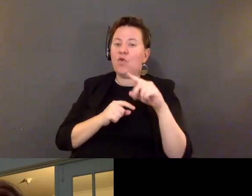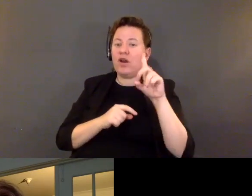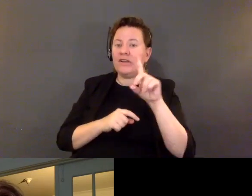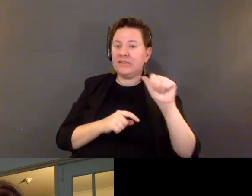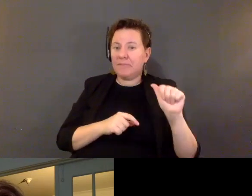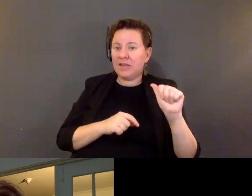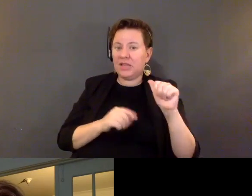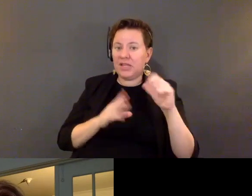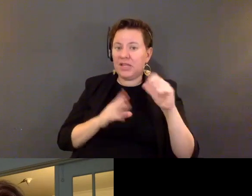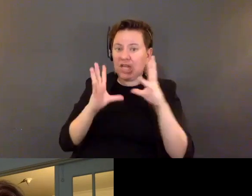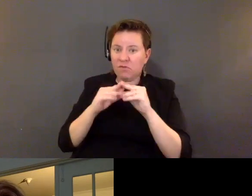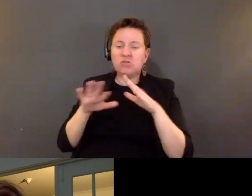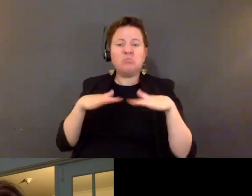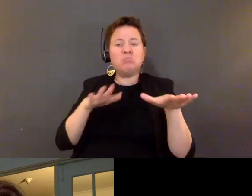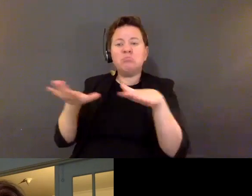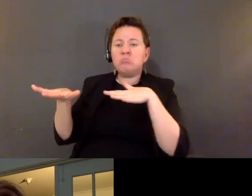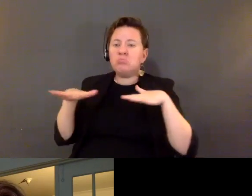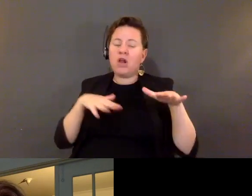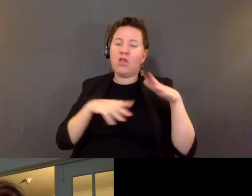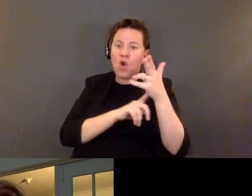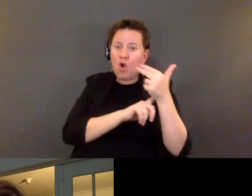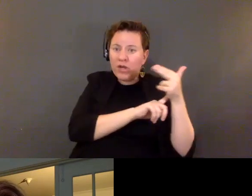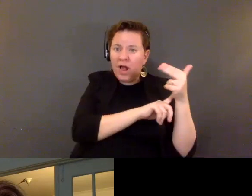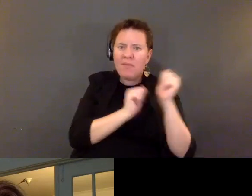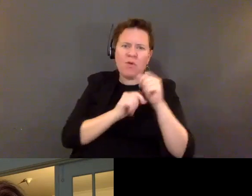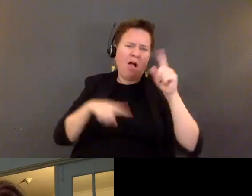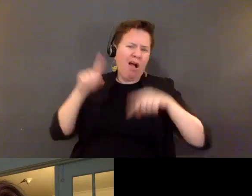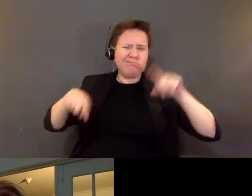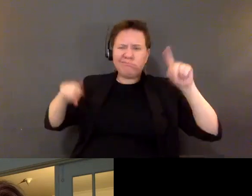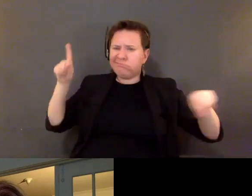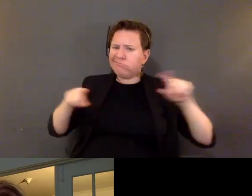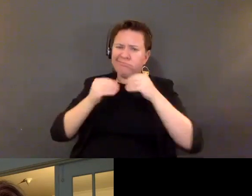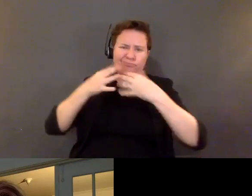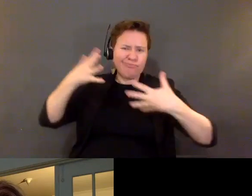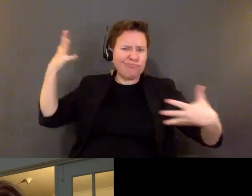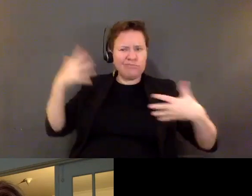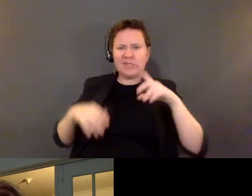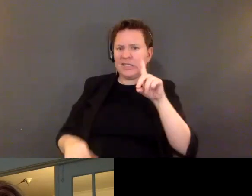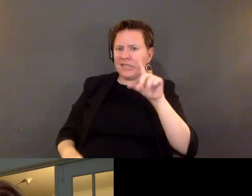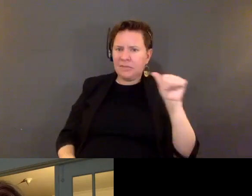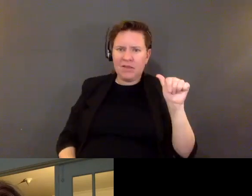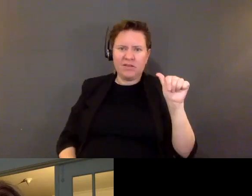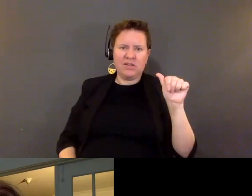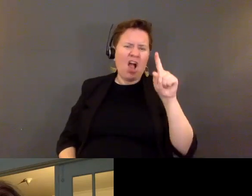around the hotel and people with all kinds of disabilities are just you know hundreds of people